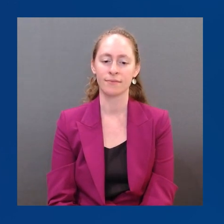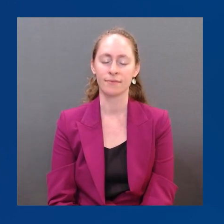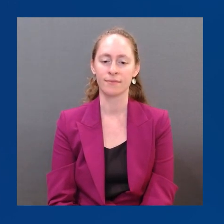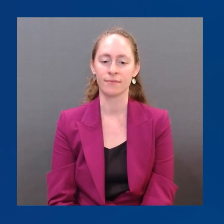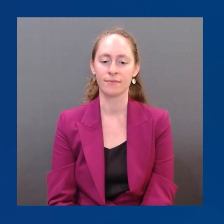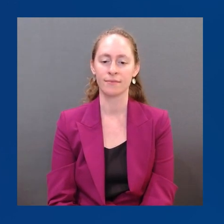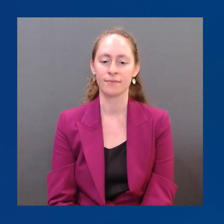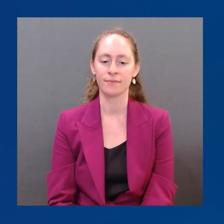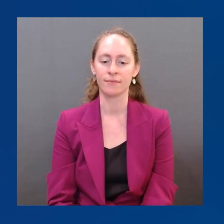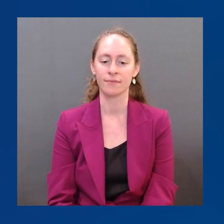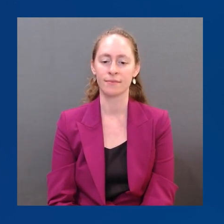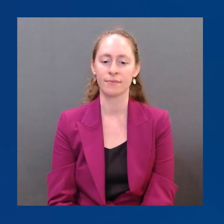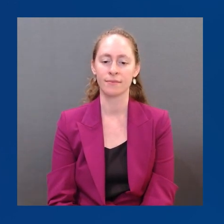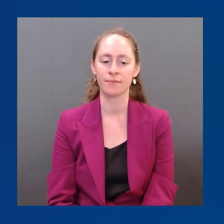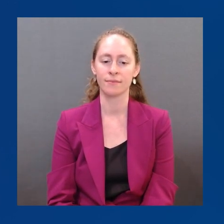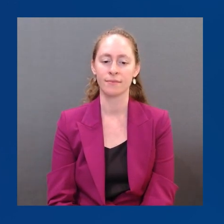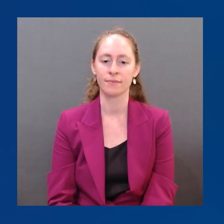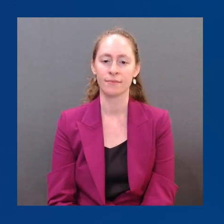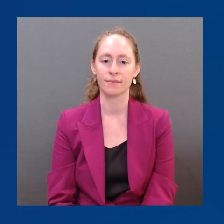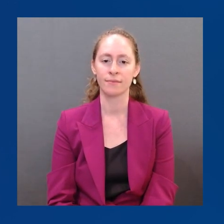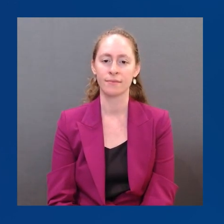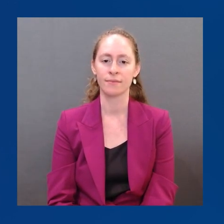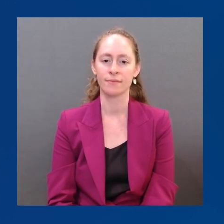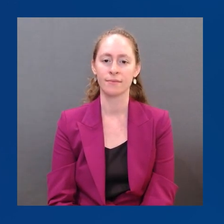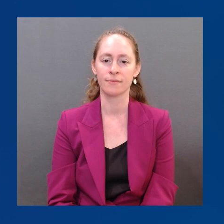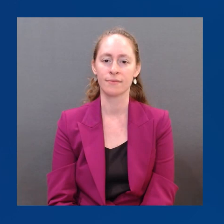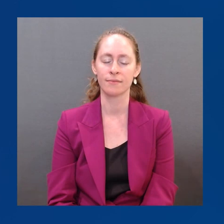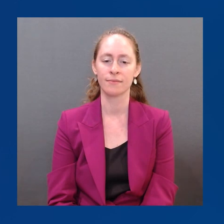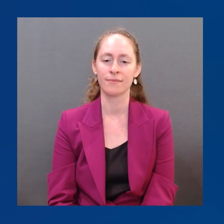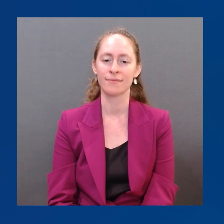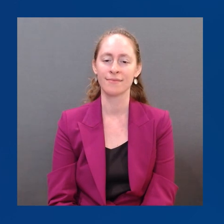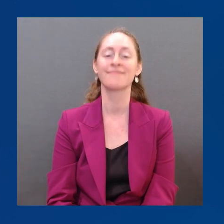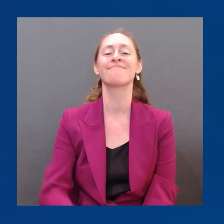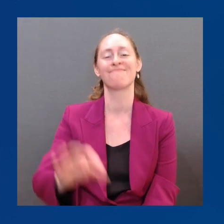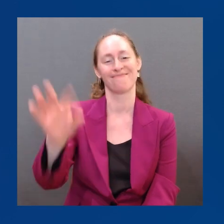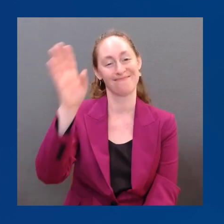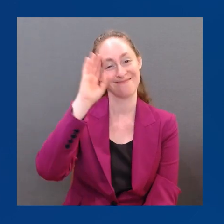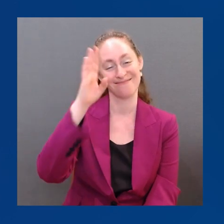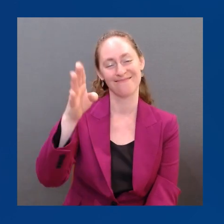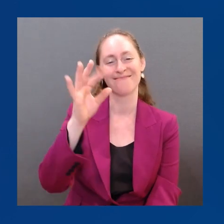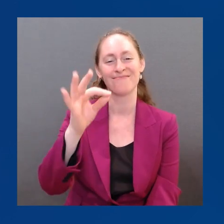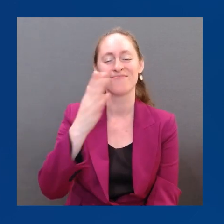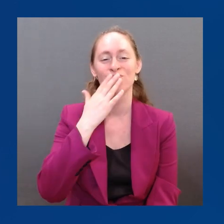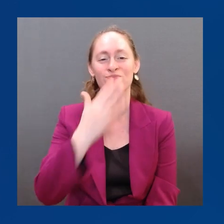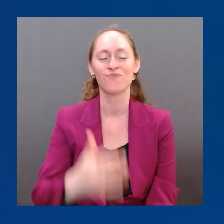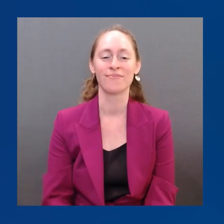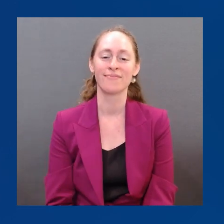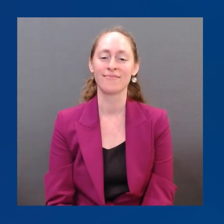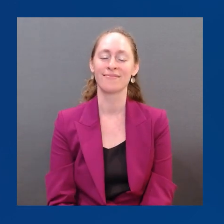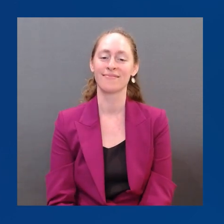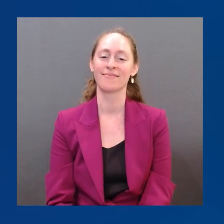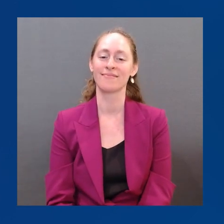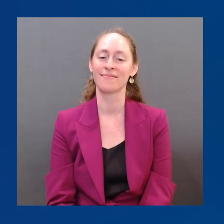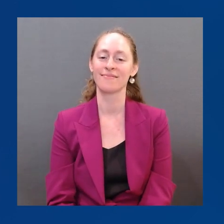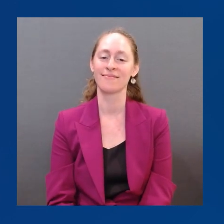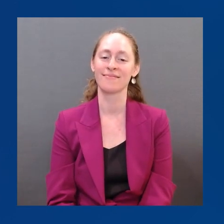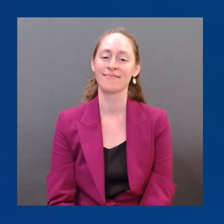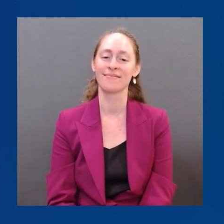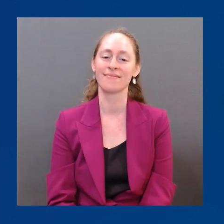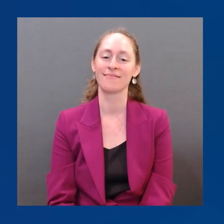The Press: Hi. Well, thank you. I wanted to ask about this phenomenon we're seeing with Paxlovid rebounds, which seems potentially rare.